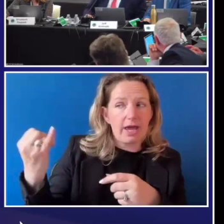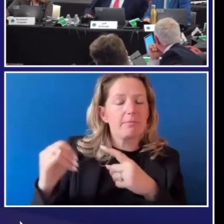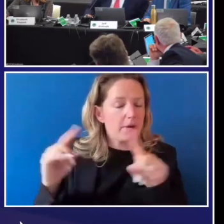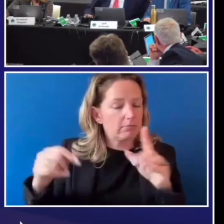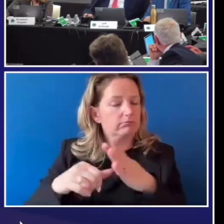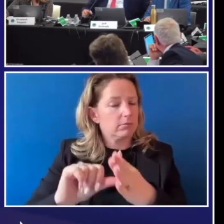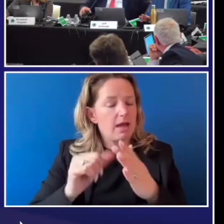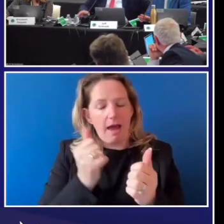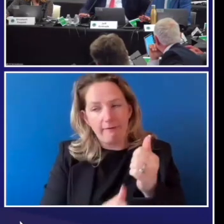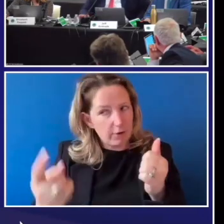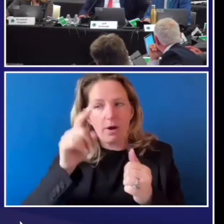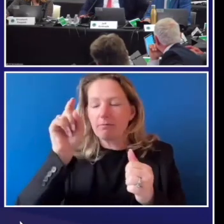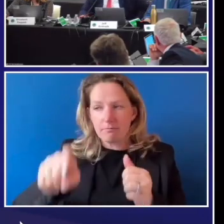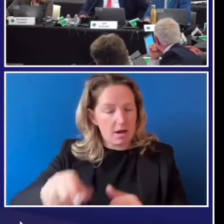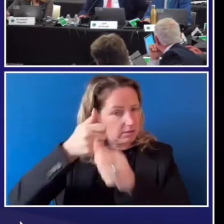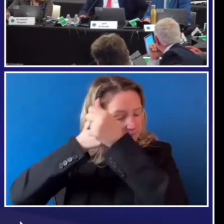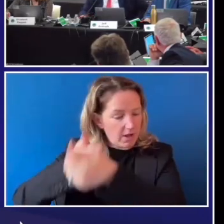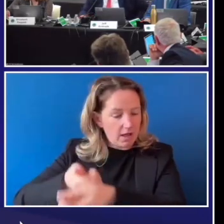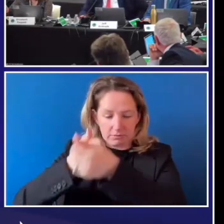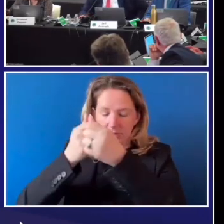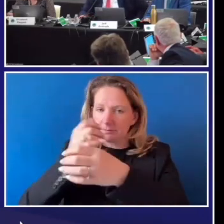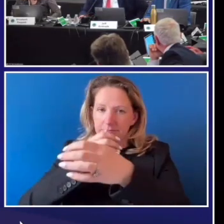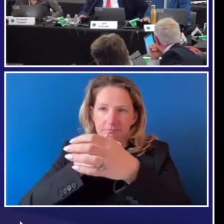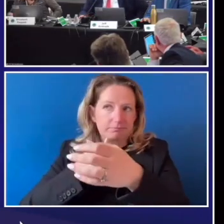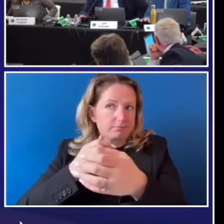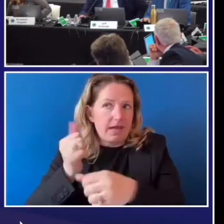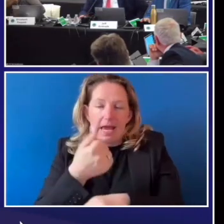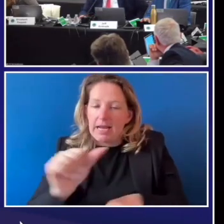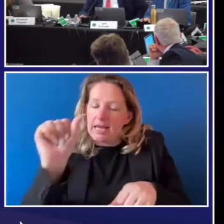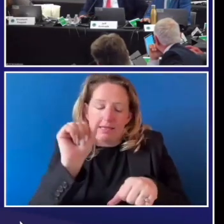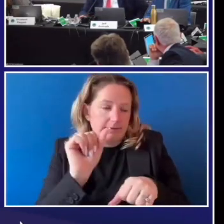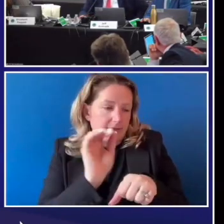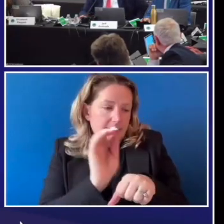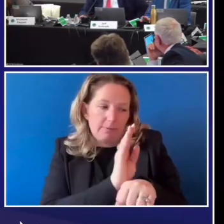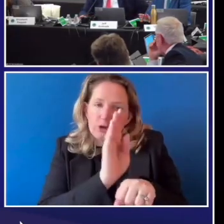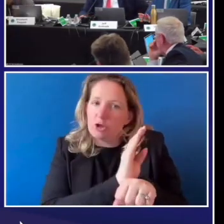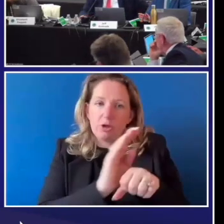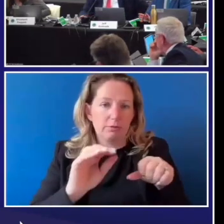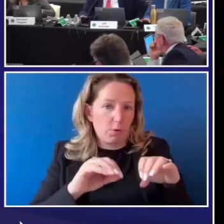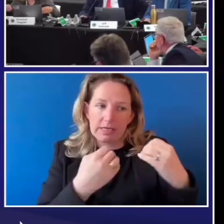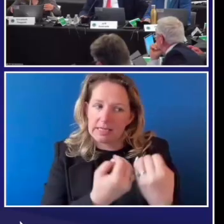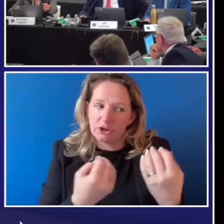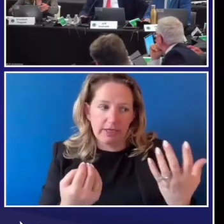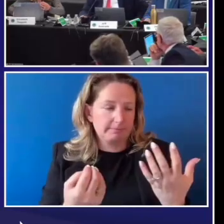as well as any other, you know, commercial organization. Again, our purpose is not to enforce it.